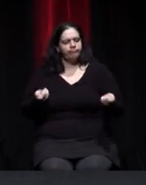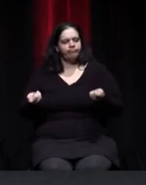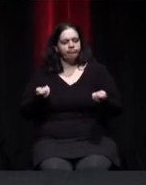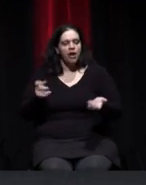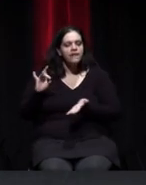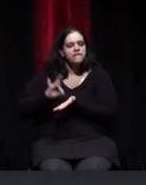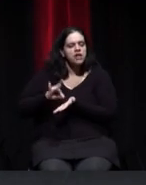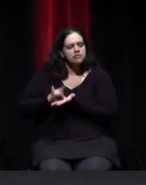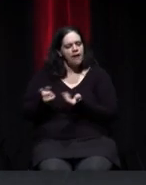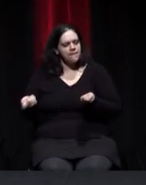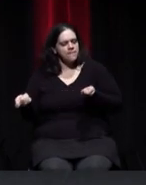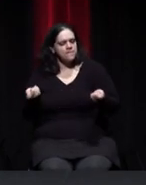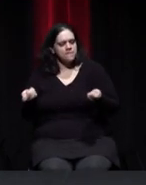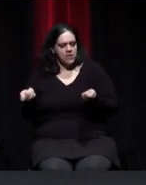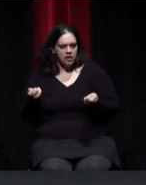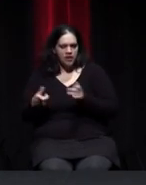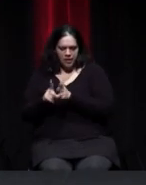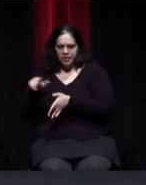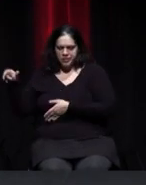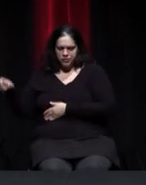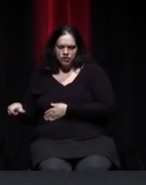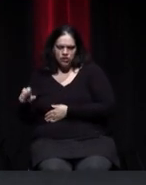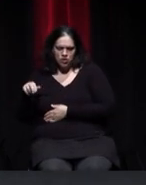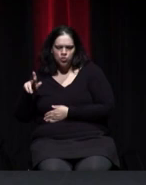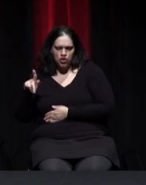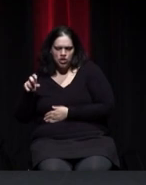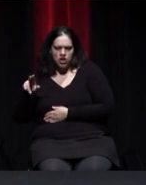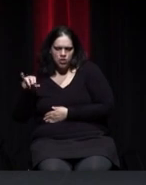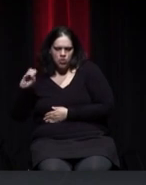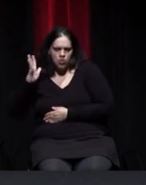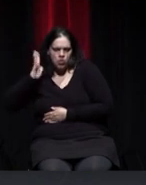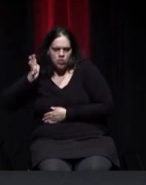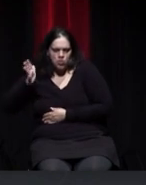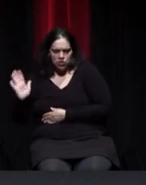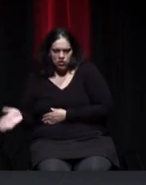as Eugênio's said. It's quite...